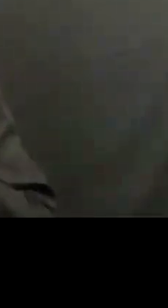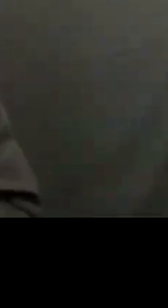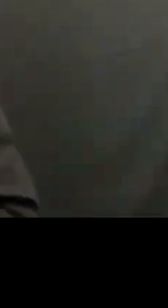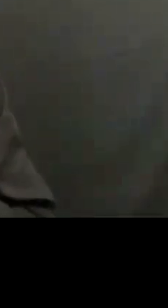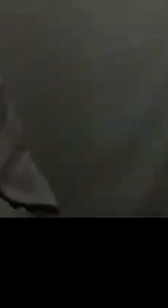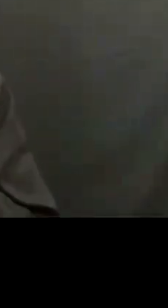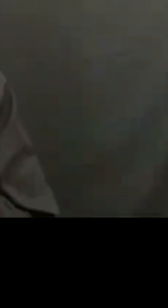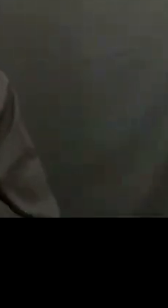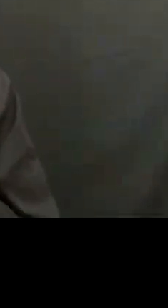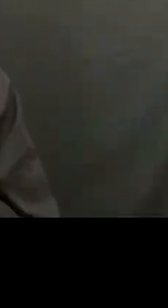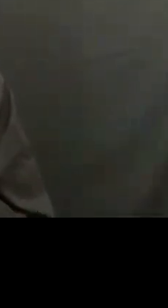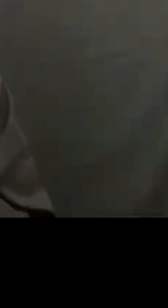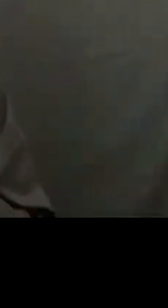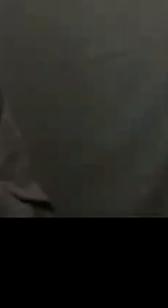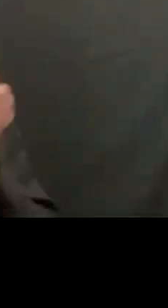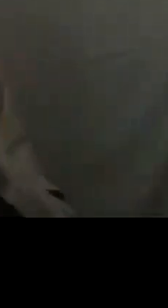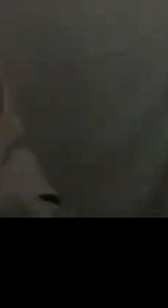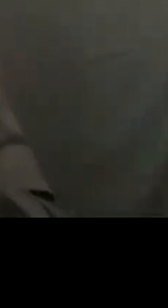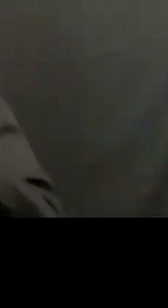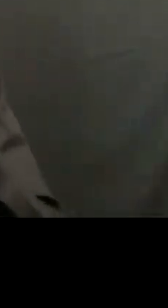And think I messed up there. And I showed you the answer ahead of time.